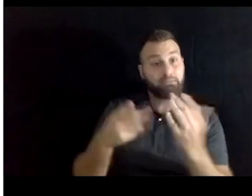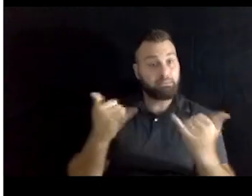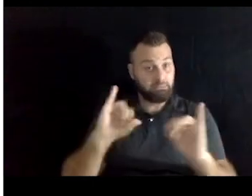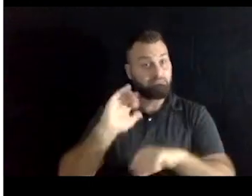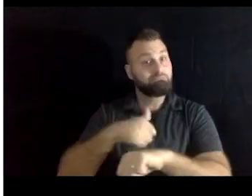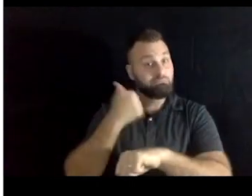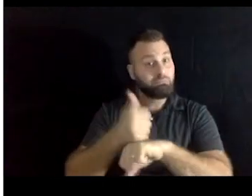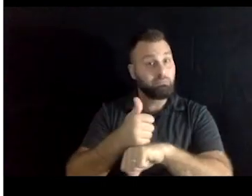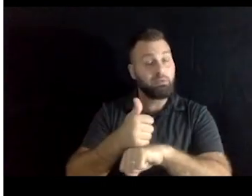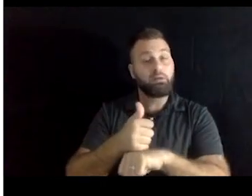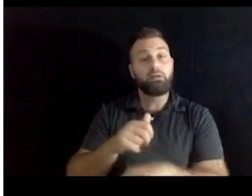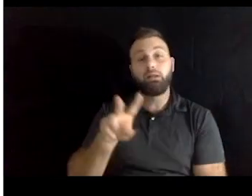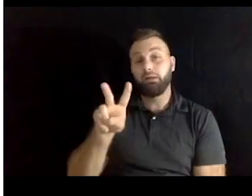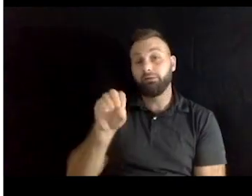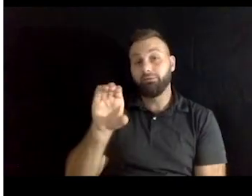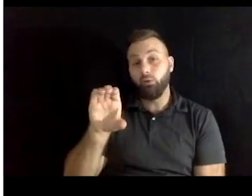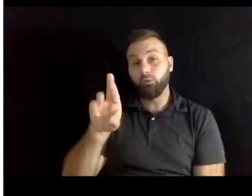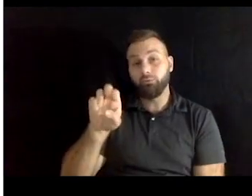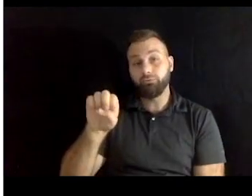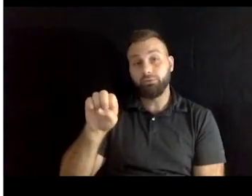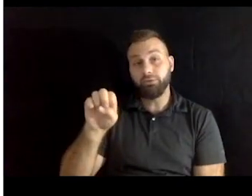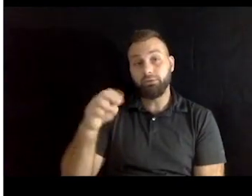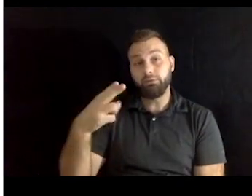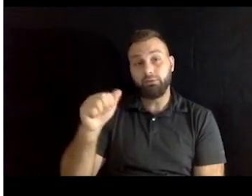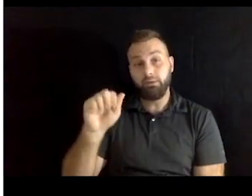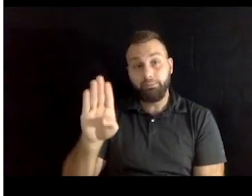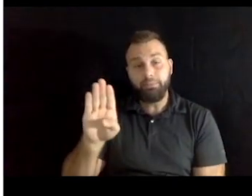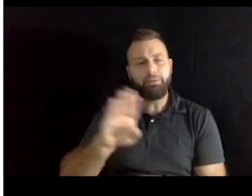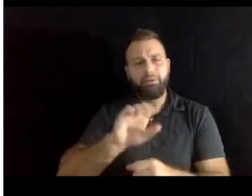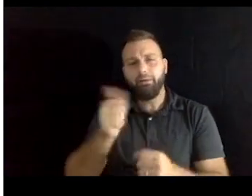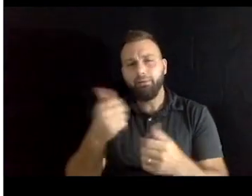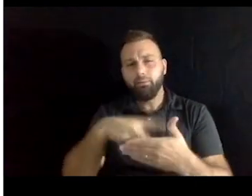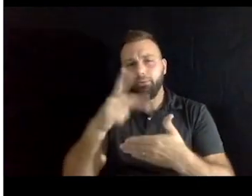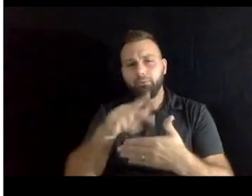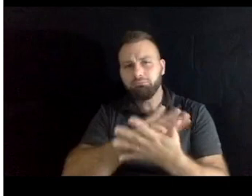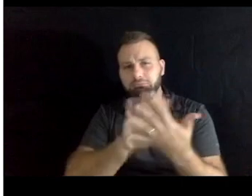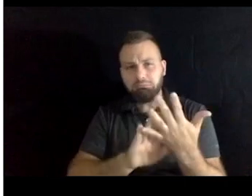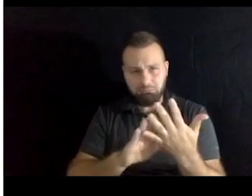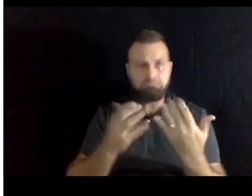and various other things. But as I showed you that employment gap persists.